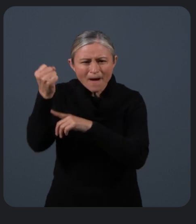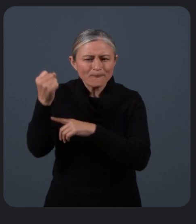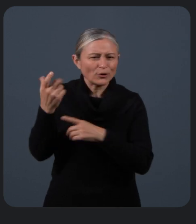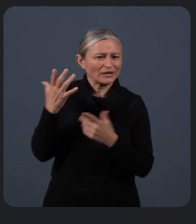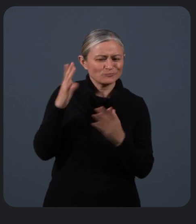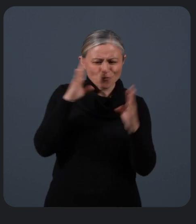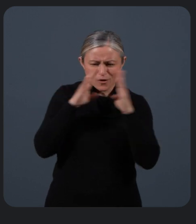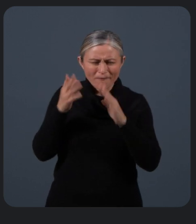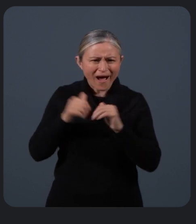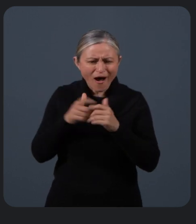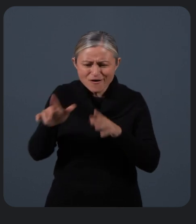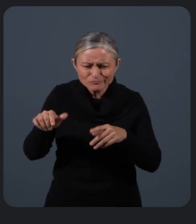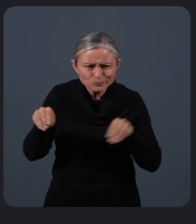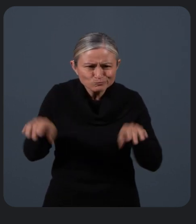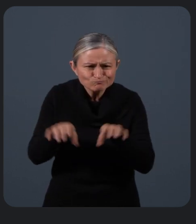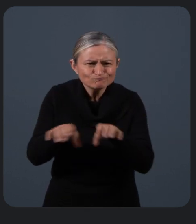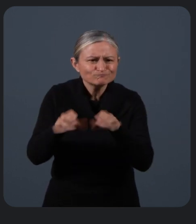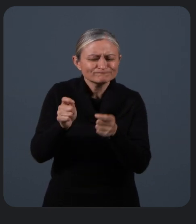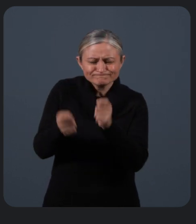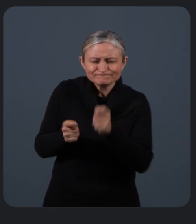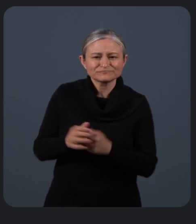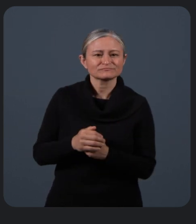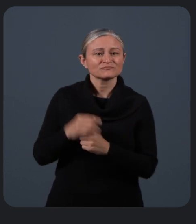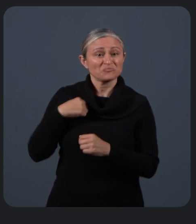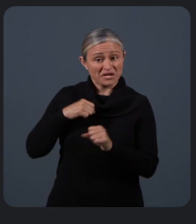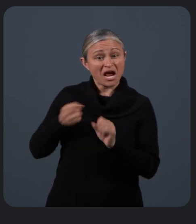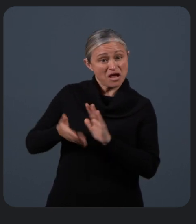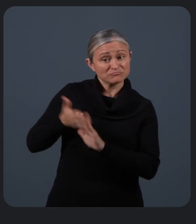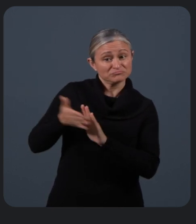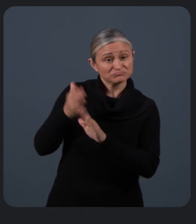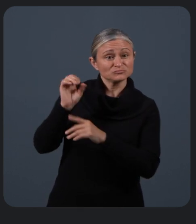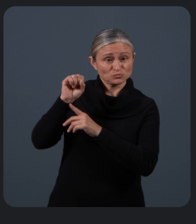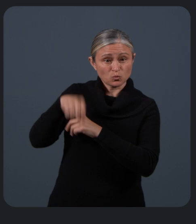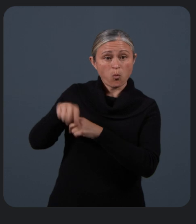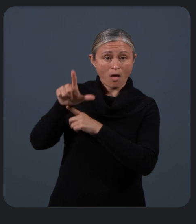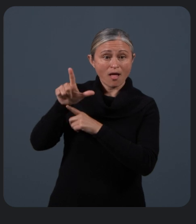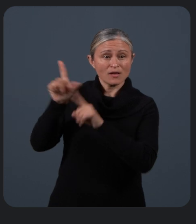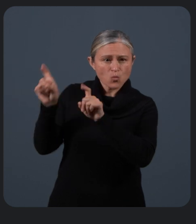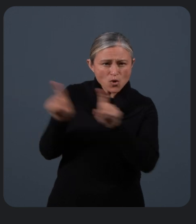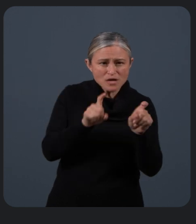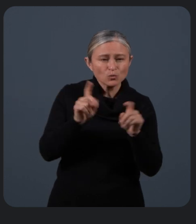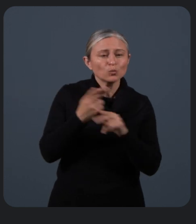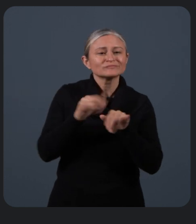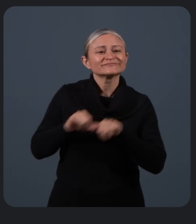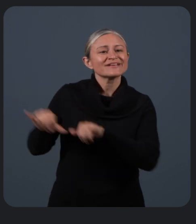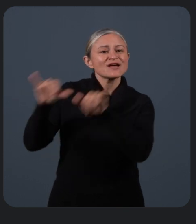From my code, I can run SQL queries using the standard PostgreSQL library from my programming